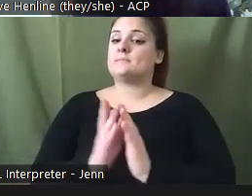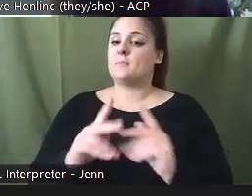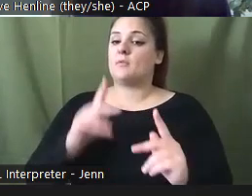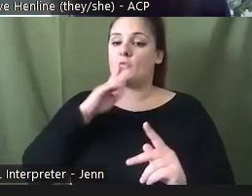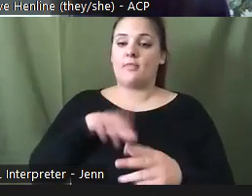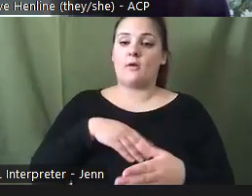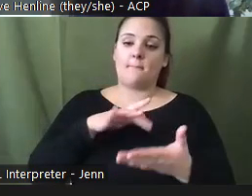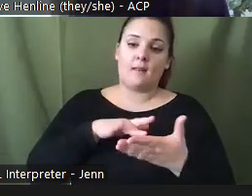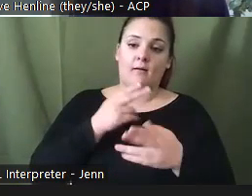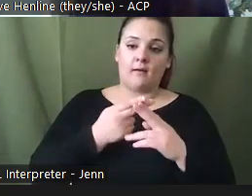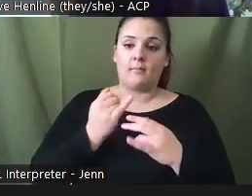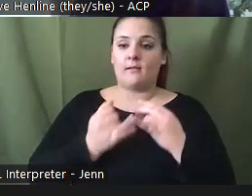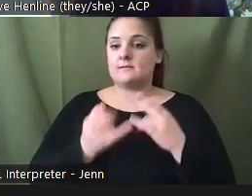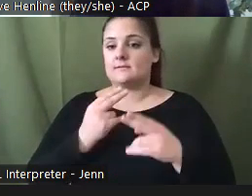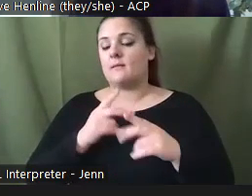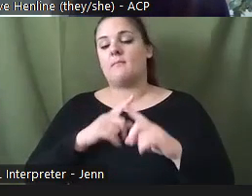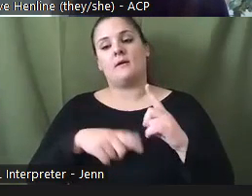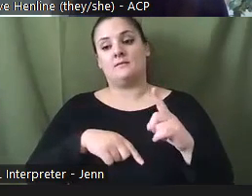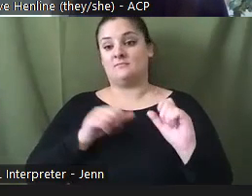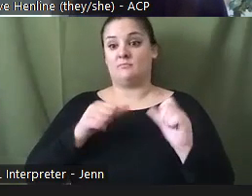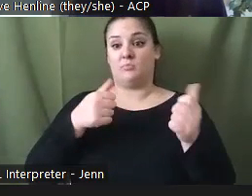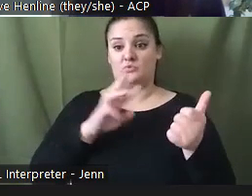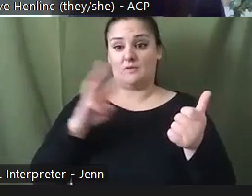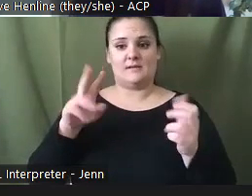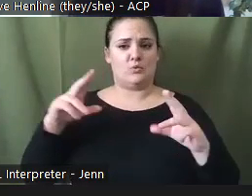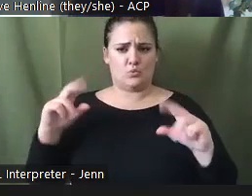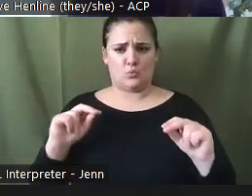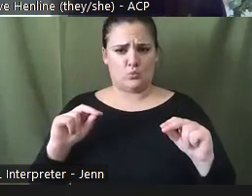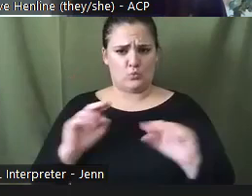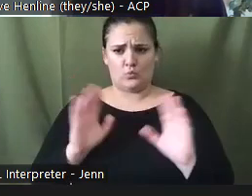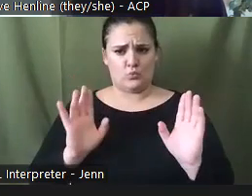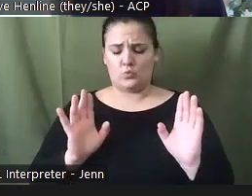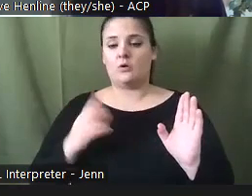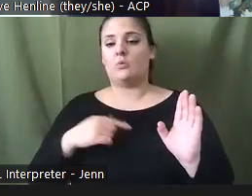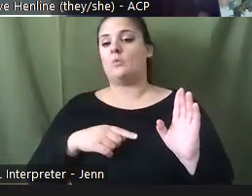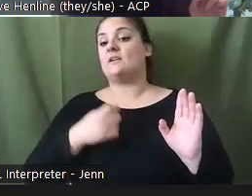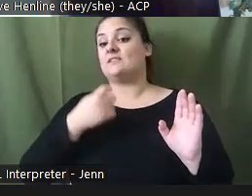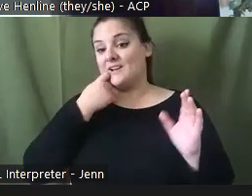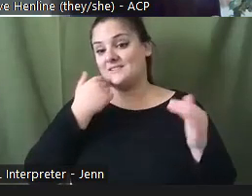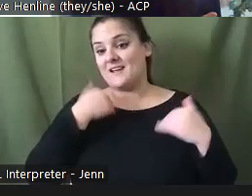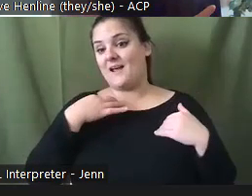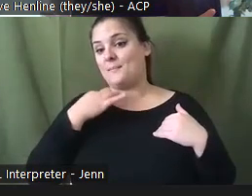names, but we don't put that on the website. We've just had application assistants with the first and